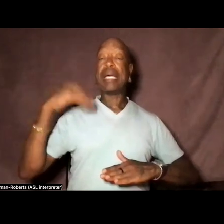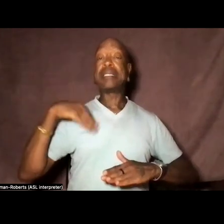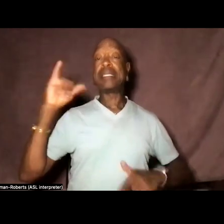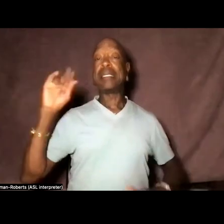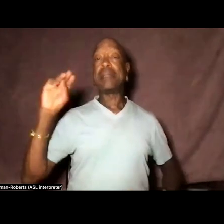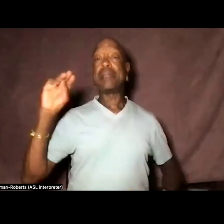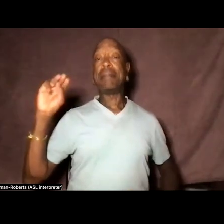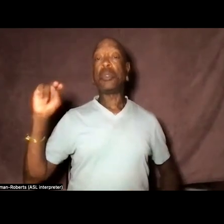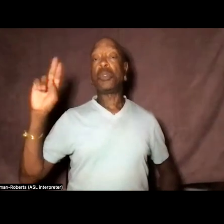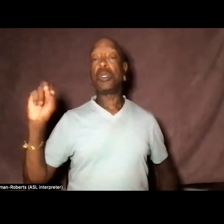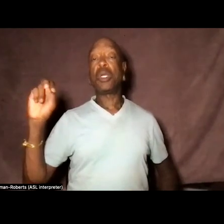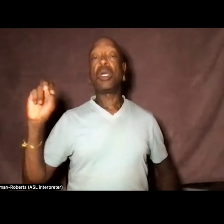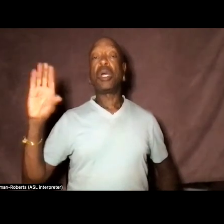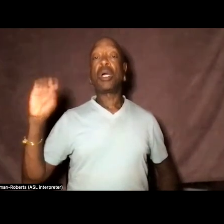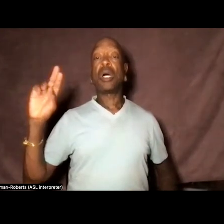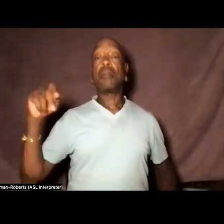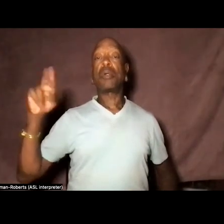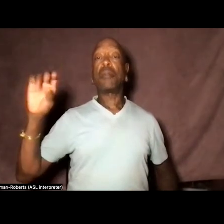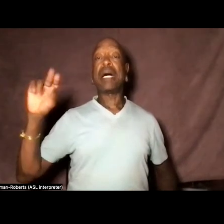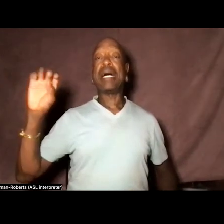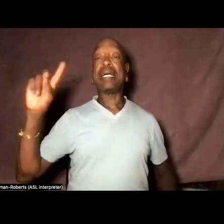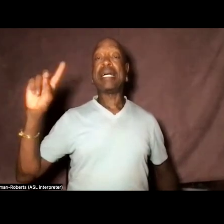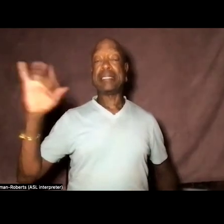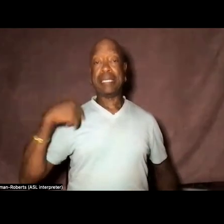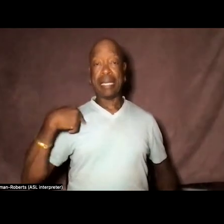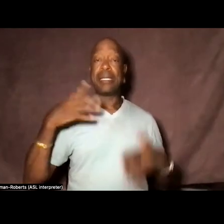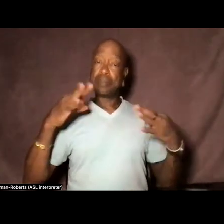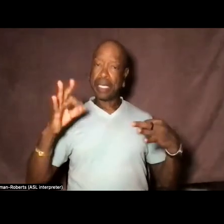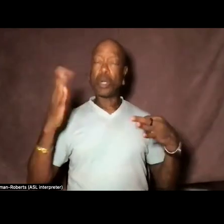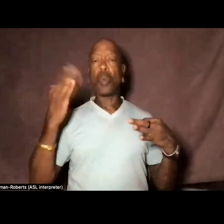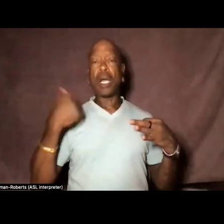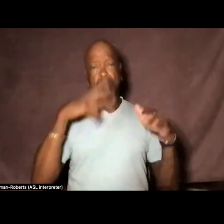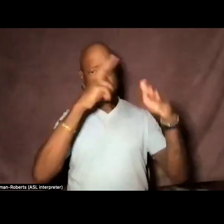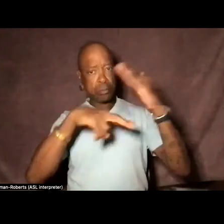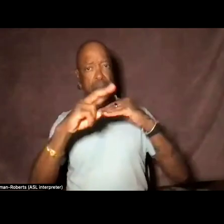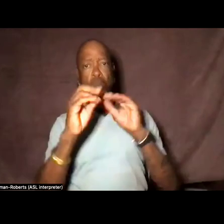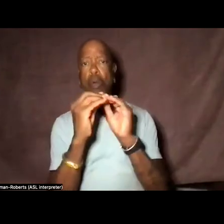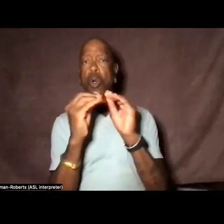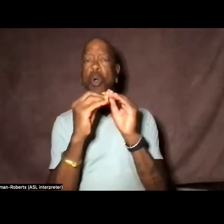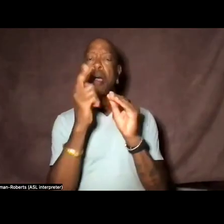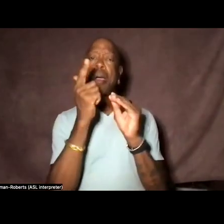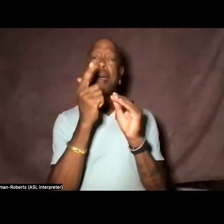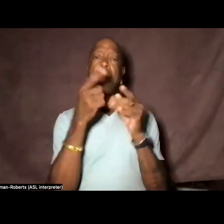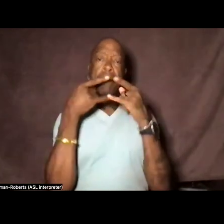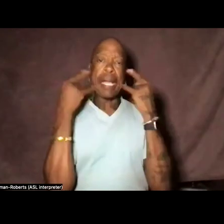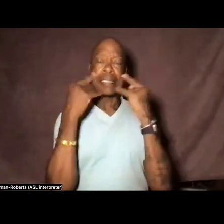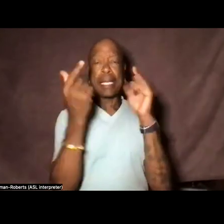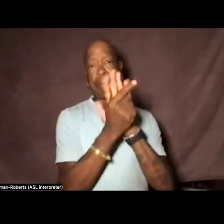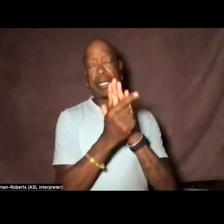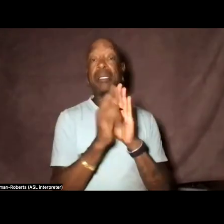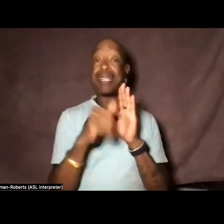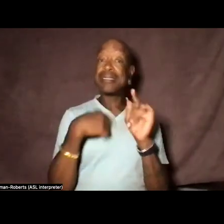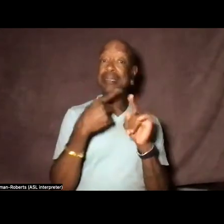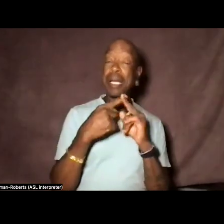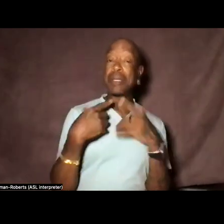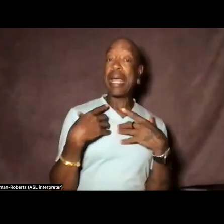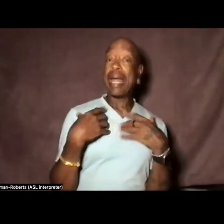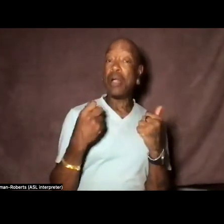hauler and explained why we prefer seeing more masking masking is about Health Equity